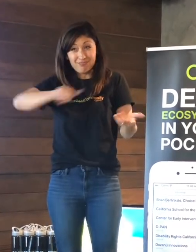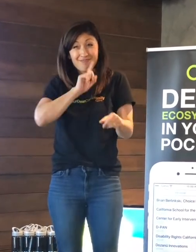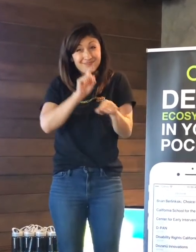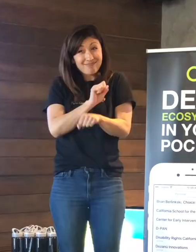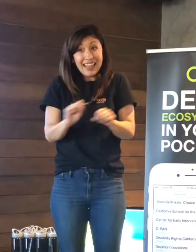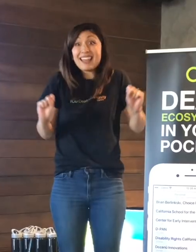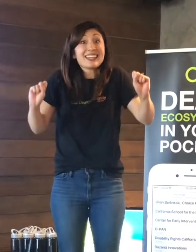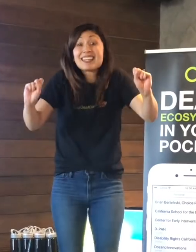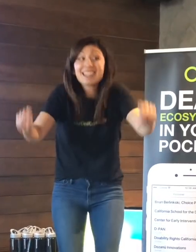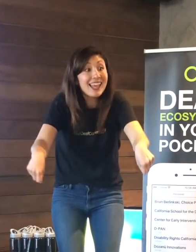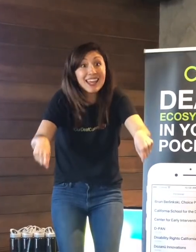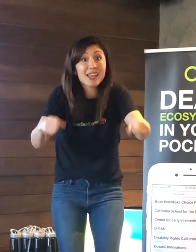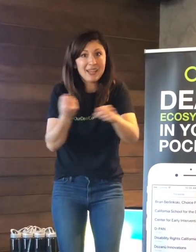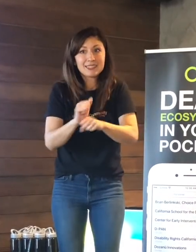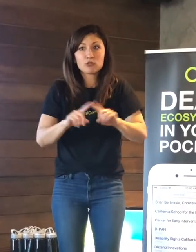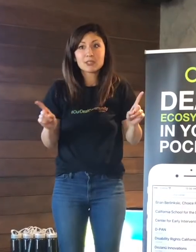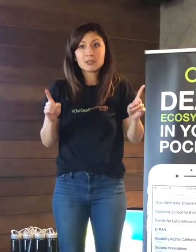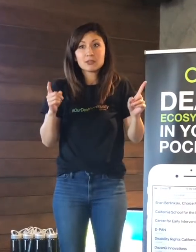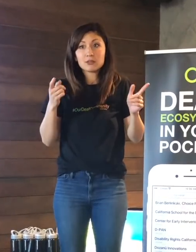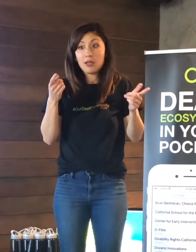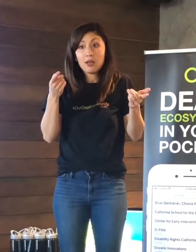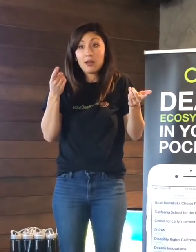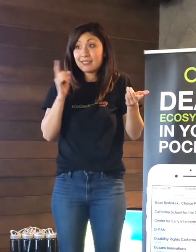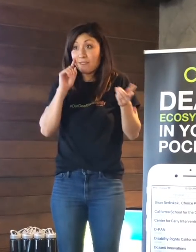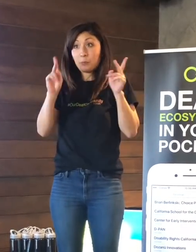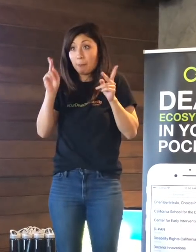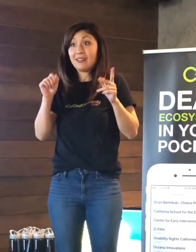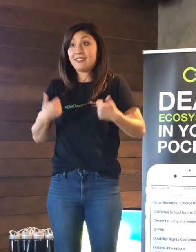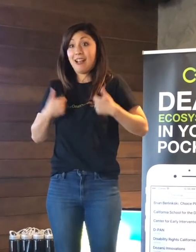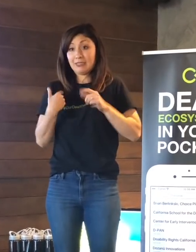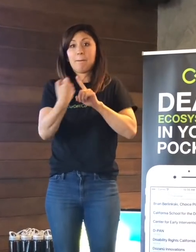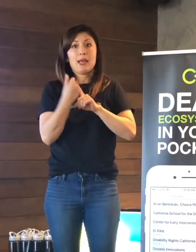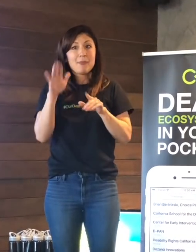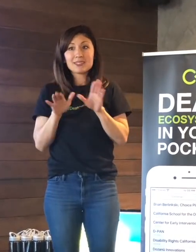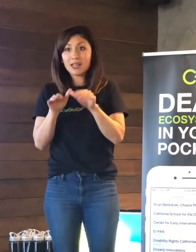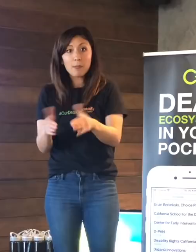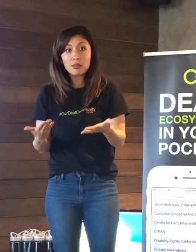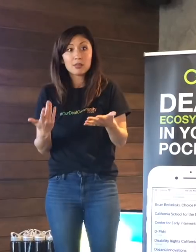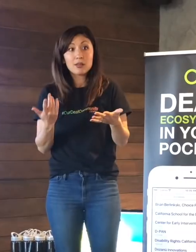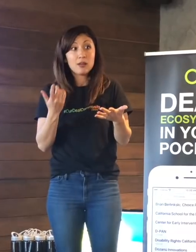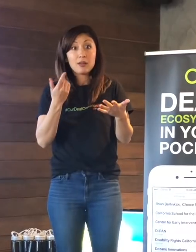We truly can make a difference. Deaf people's lives are impacted by The Daily Moth.